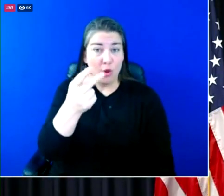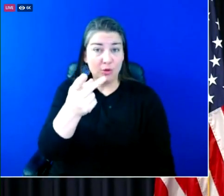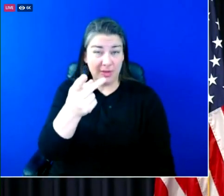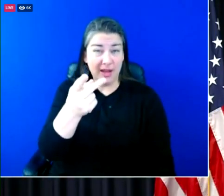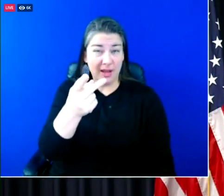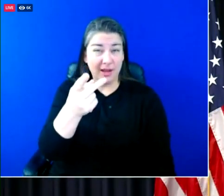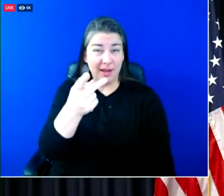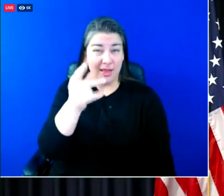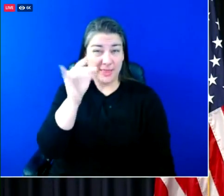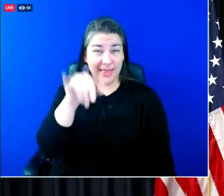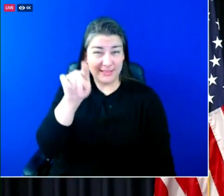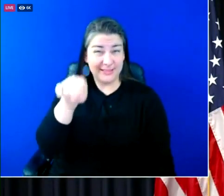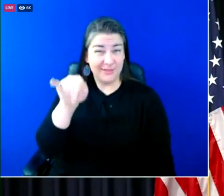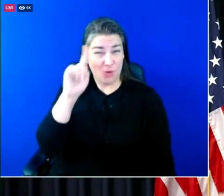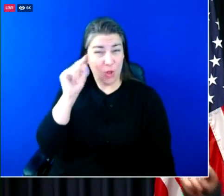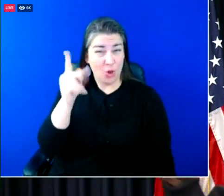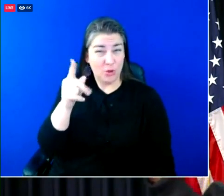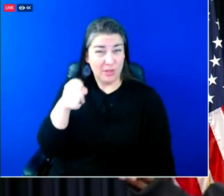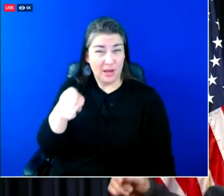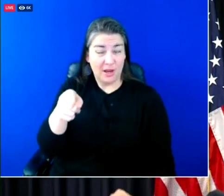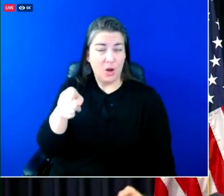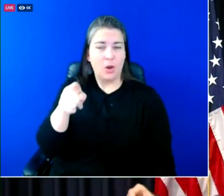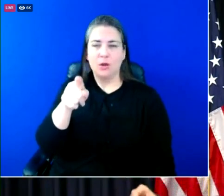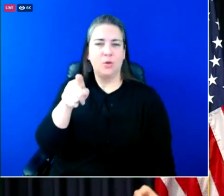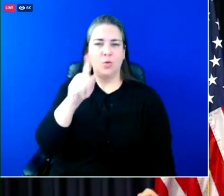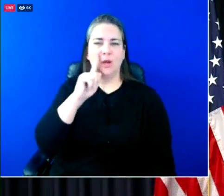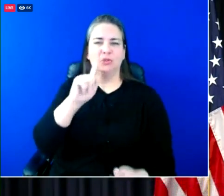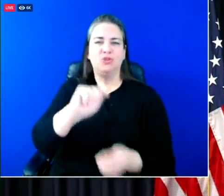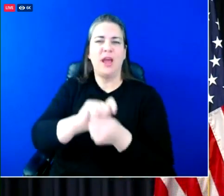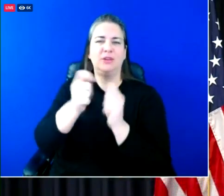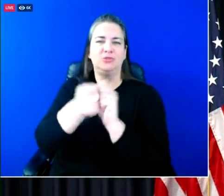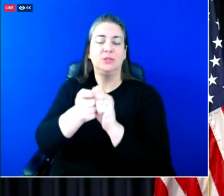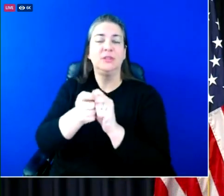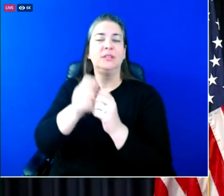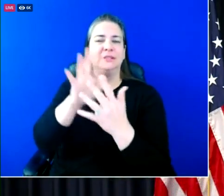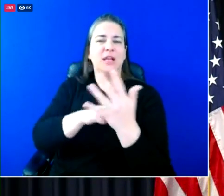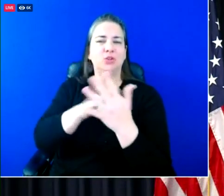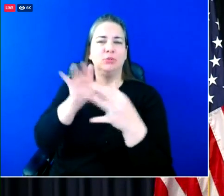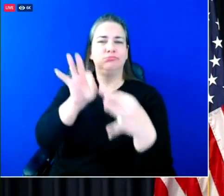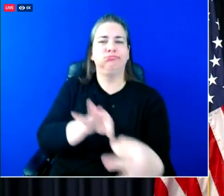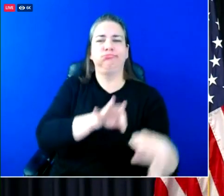Sites are gonna be rescheduled to the following Thursday, February 18th. Same